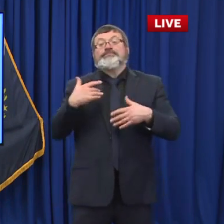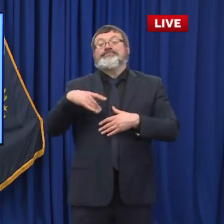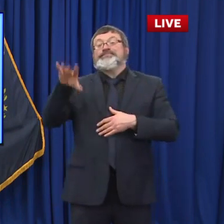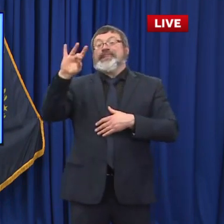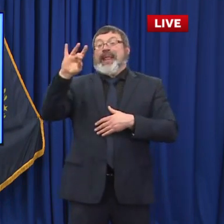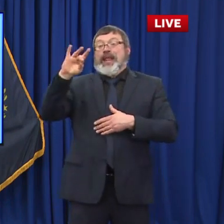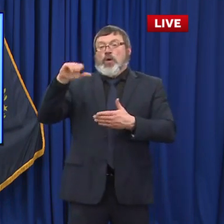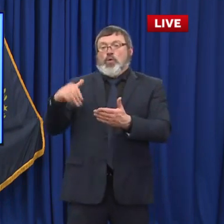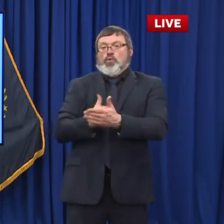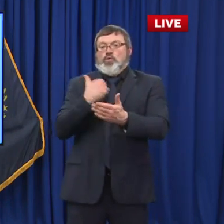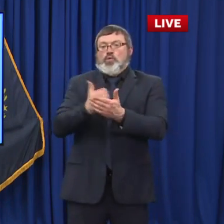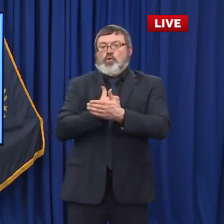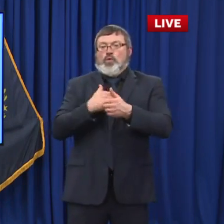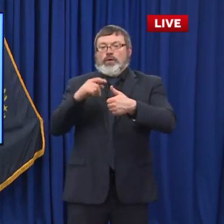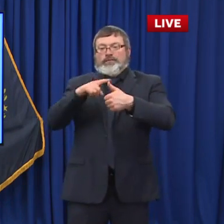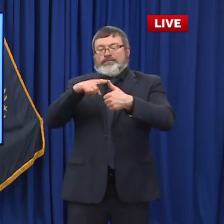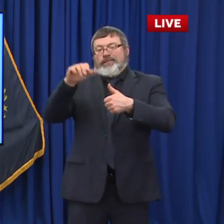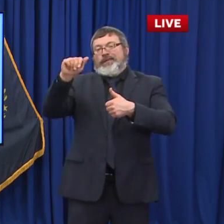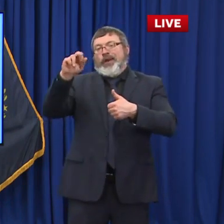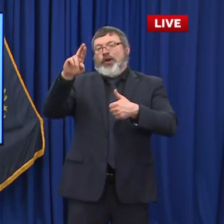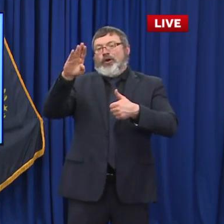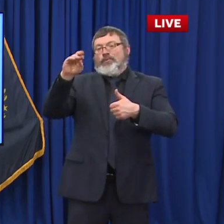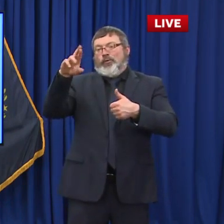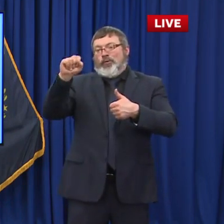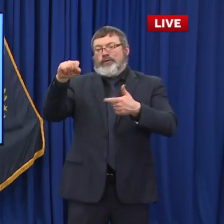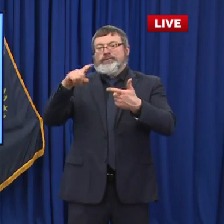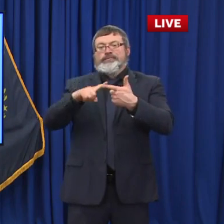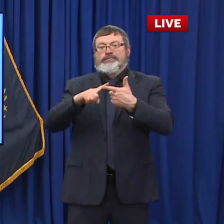WE ARE ANNOUNCING EIGHT NEW OUTBREAKS.